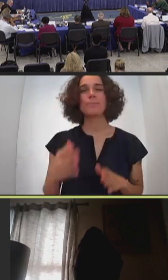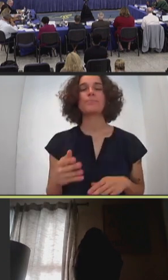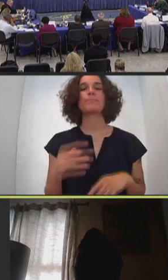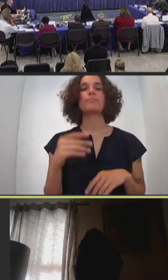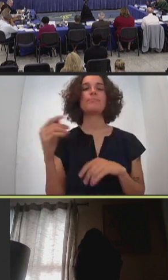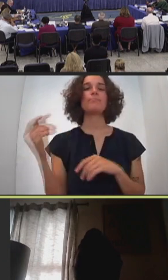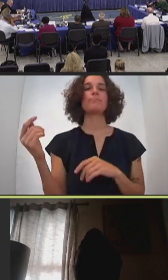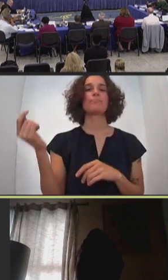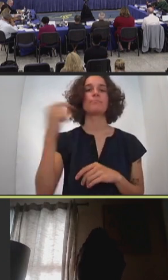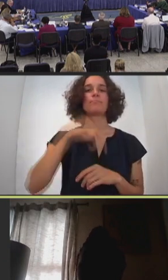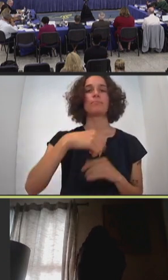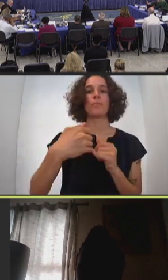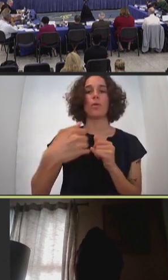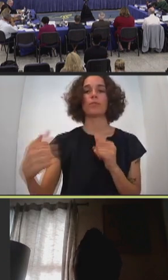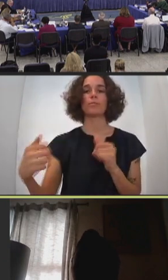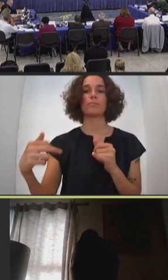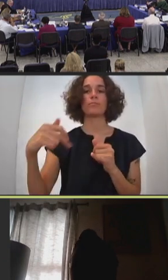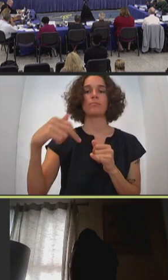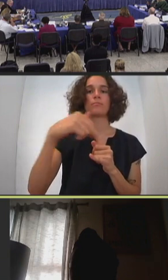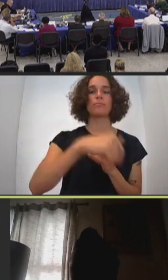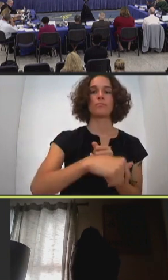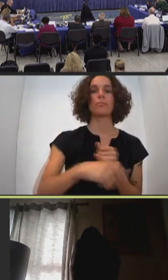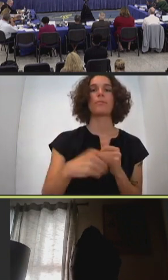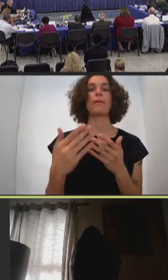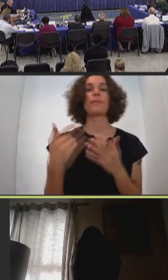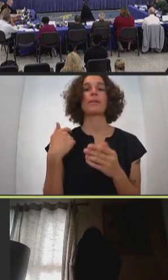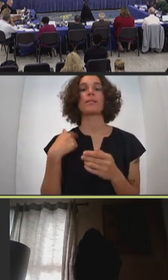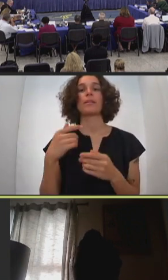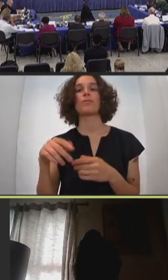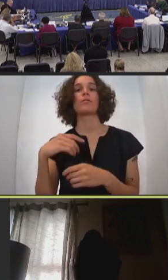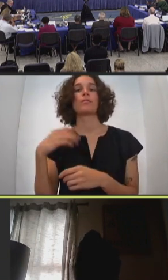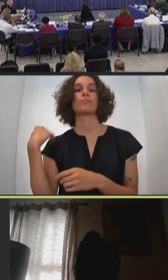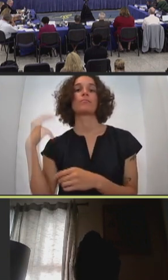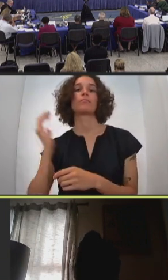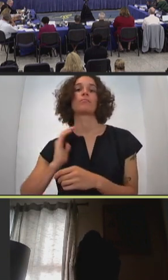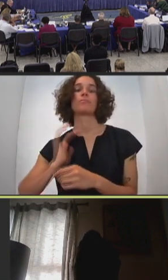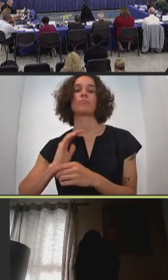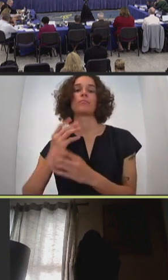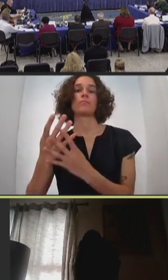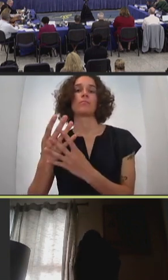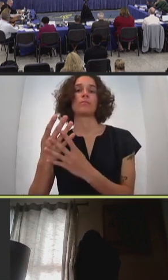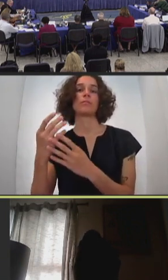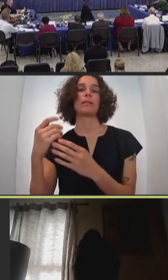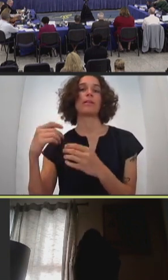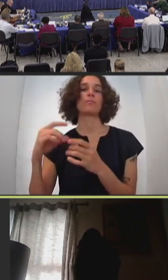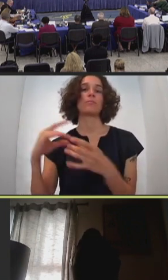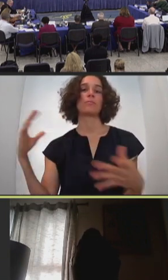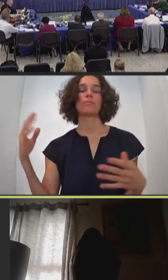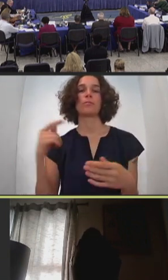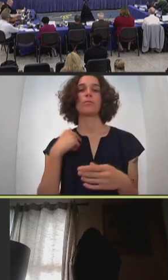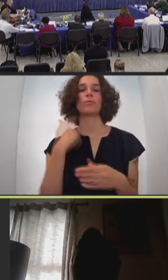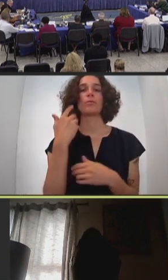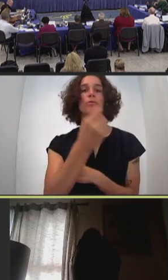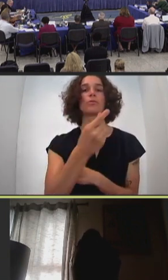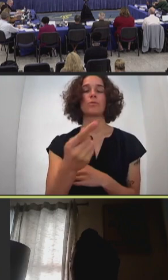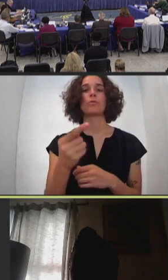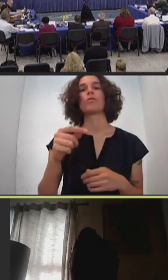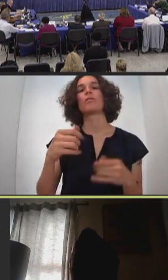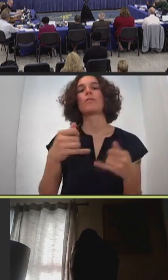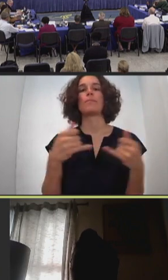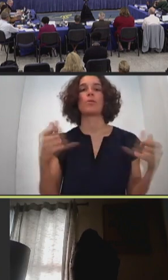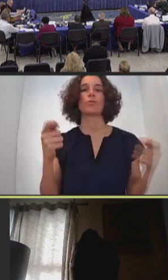coming through, either from detention or directly from border patrol, receive services before they